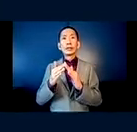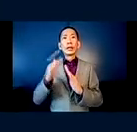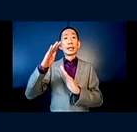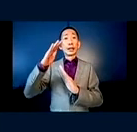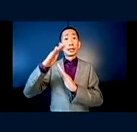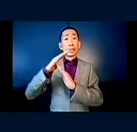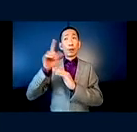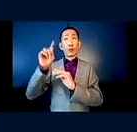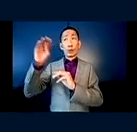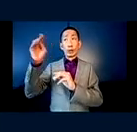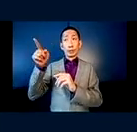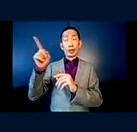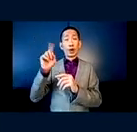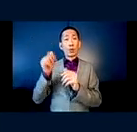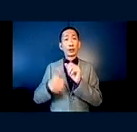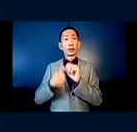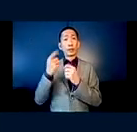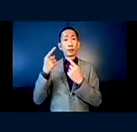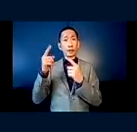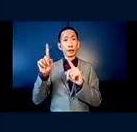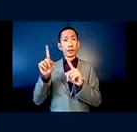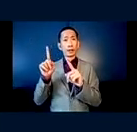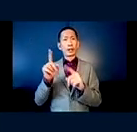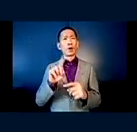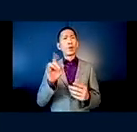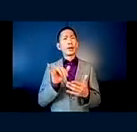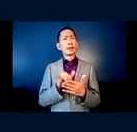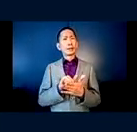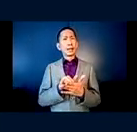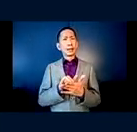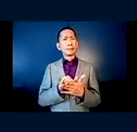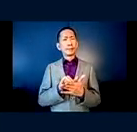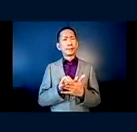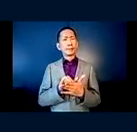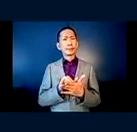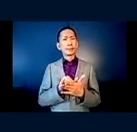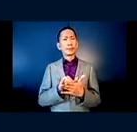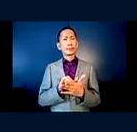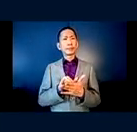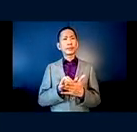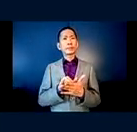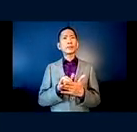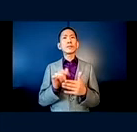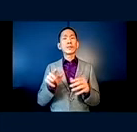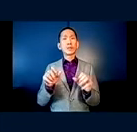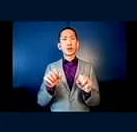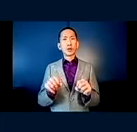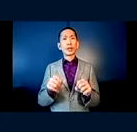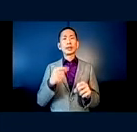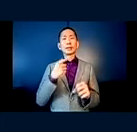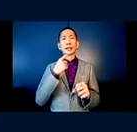IT IN TOP PLACES, VILLAGES IN THE TOP QUINTILE WHERE IT'S MOST EFFECTIVE. AND WHERE IS THAT?